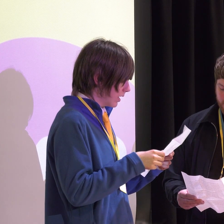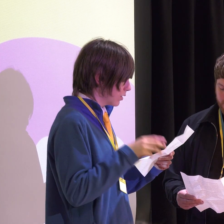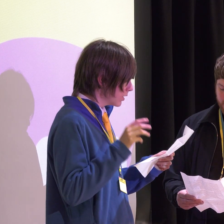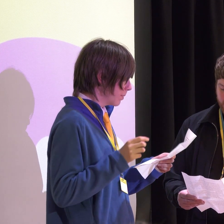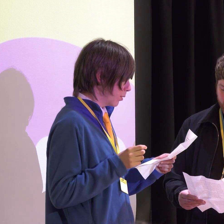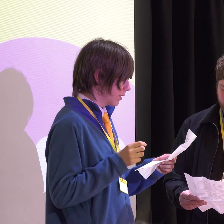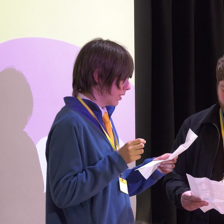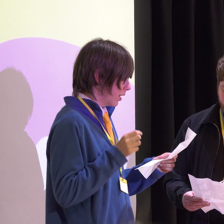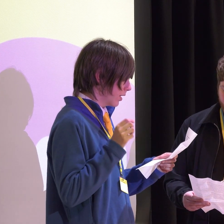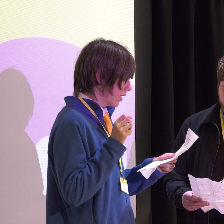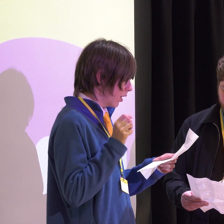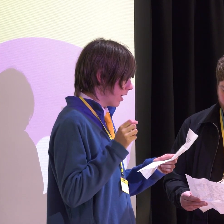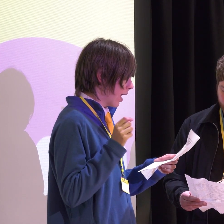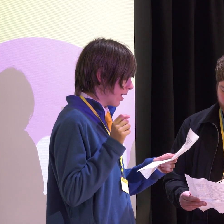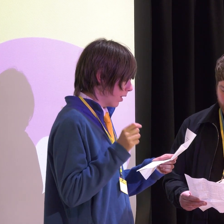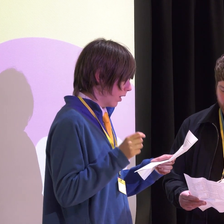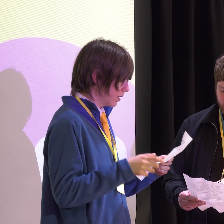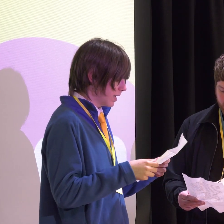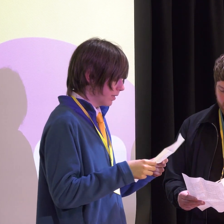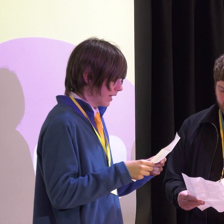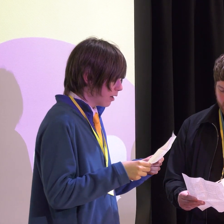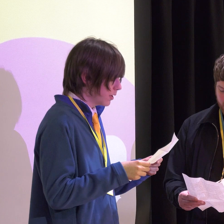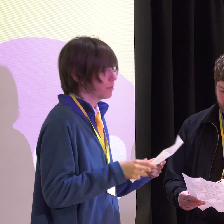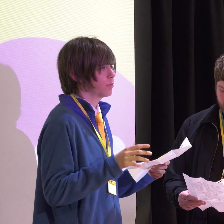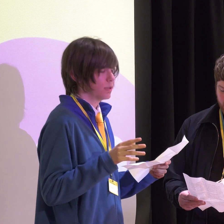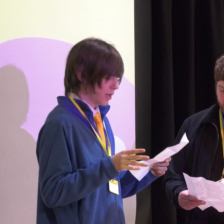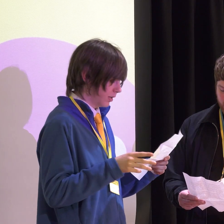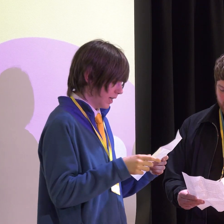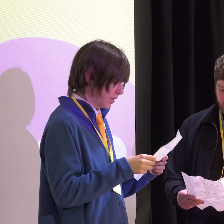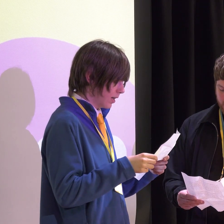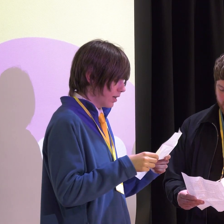It is also important that other people allow pupils with special needs